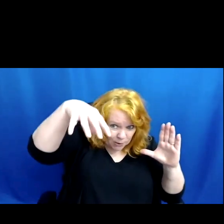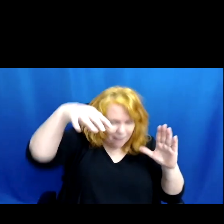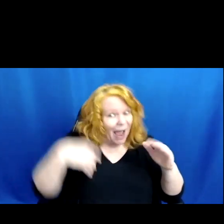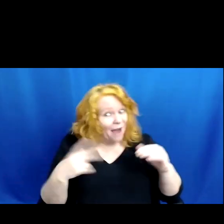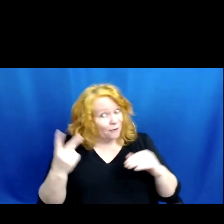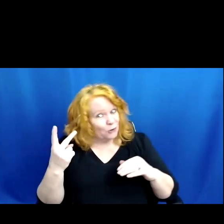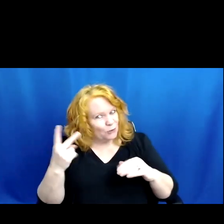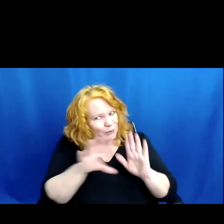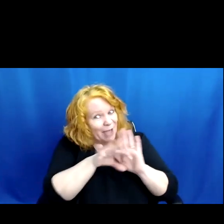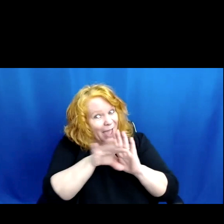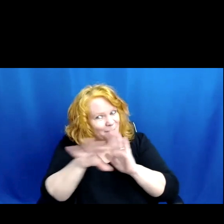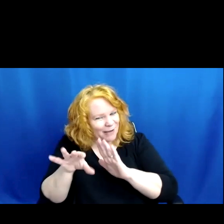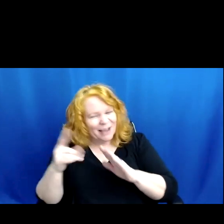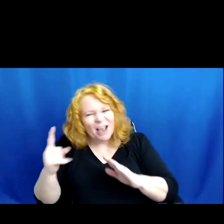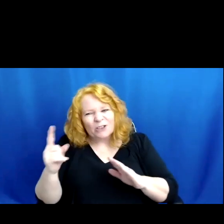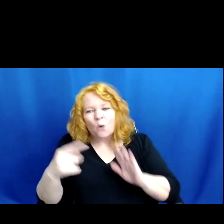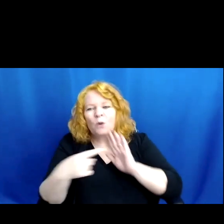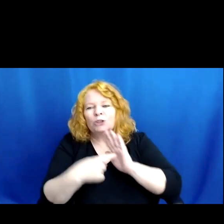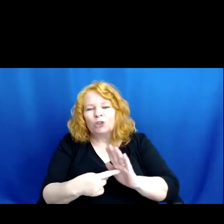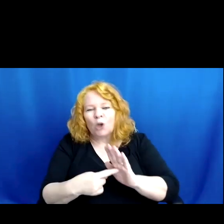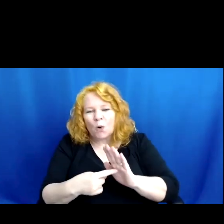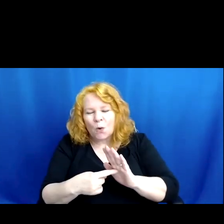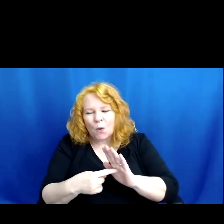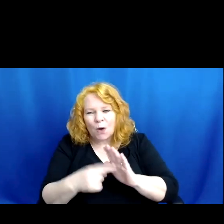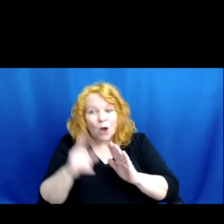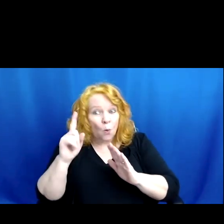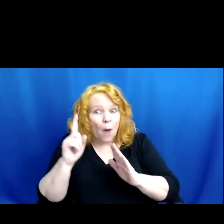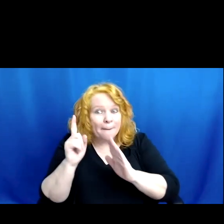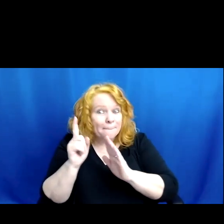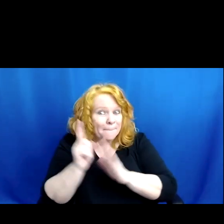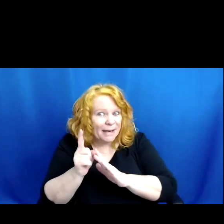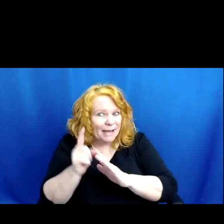I am going to bring the camera on to the desk. Just bear with me while I change the camera.